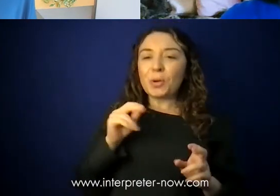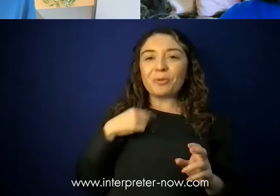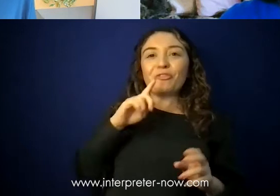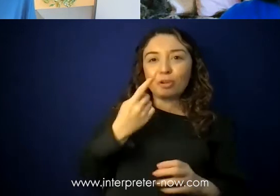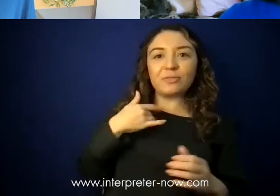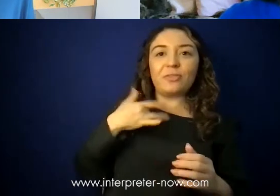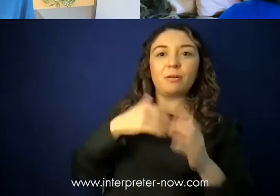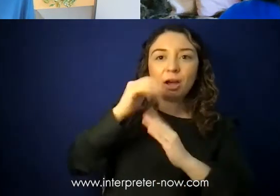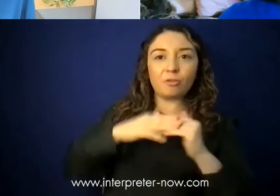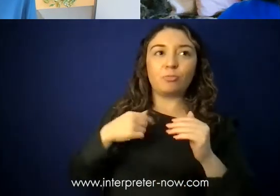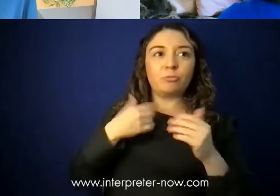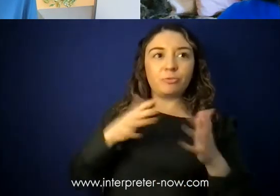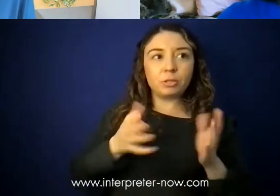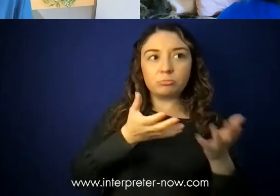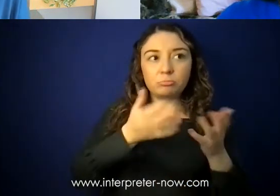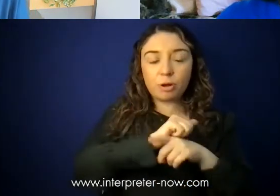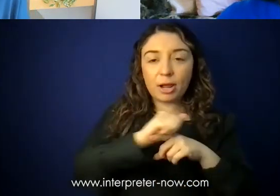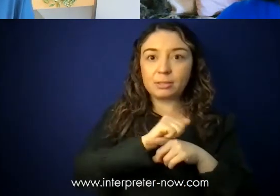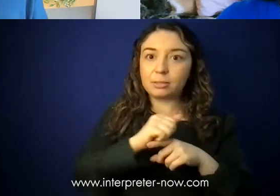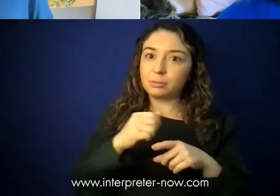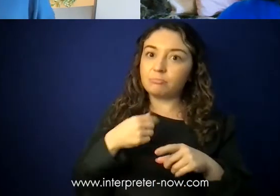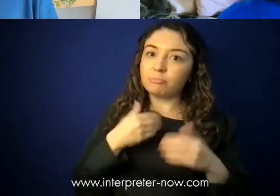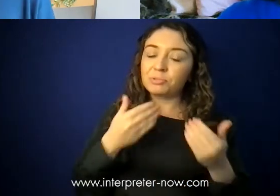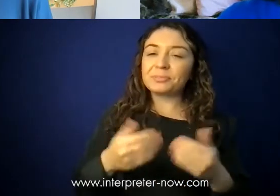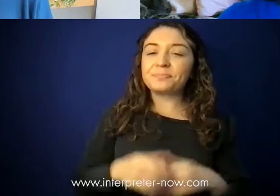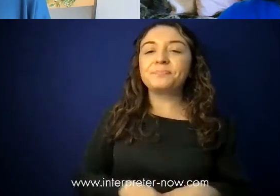Awesome.